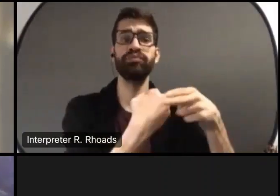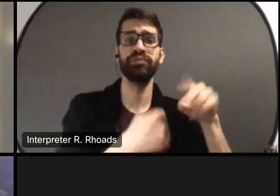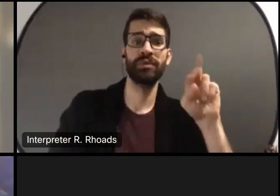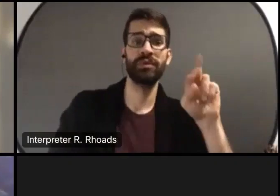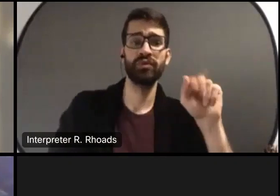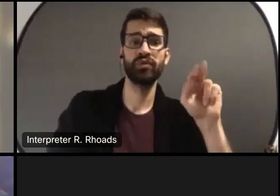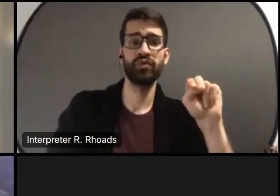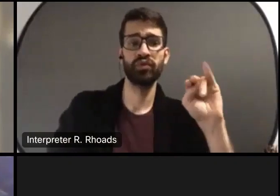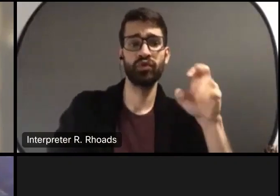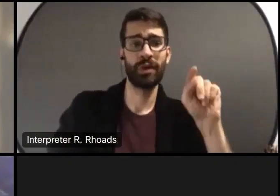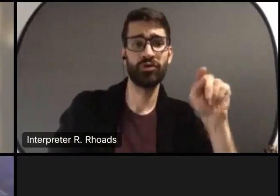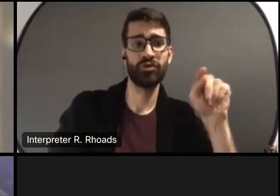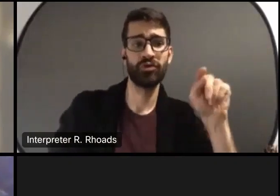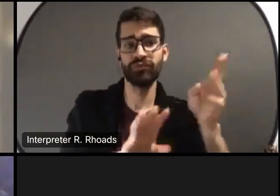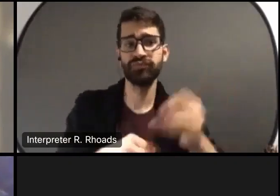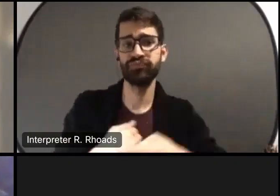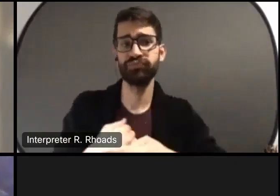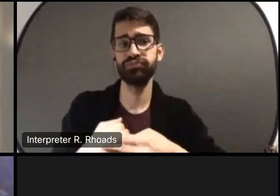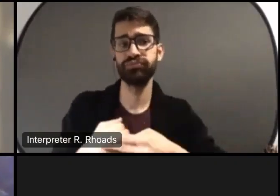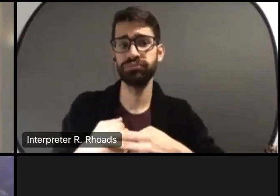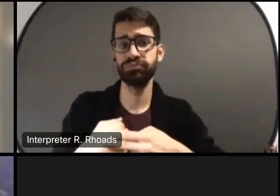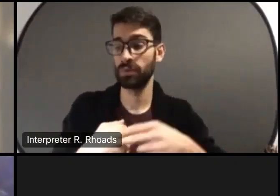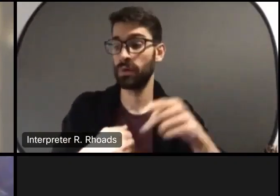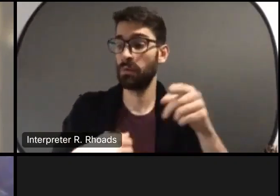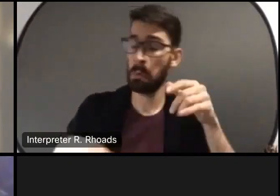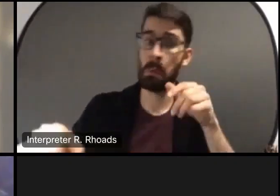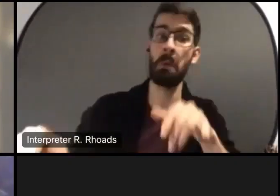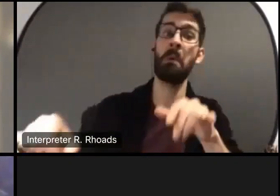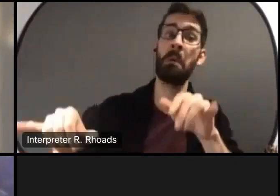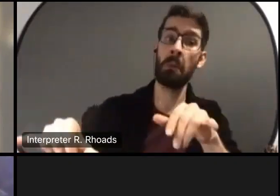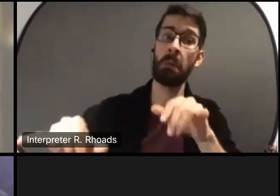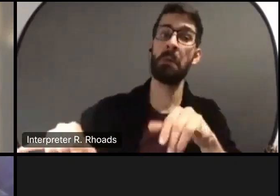(Williams) You're right, Dawn, that's another, that's instead of having another cell phone,